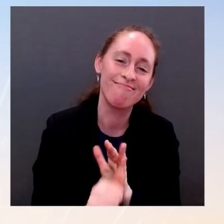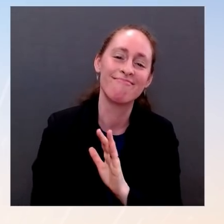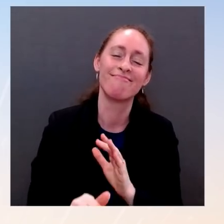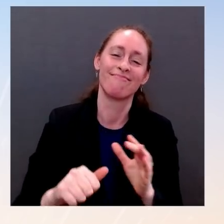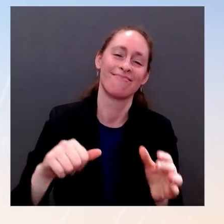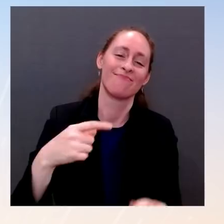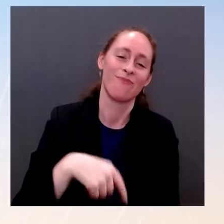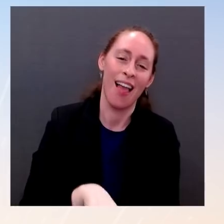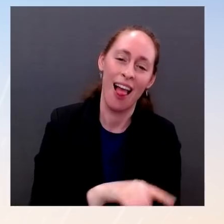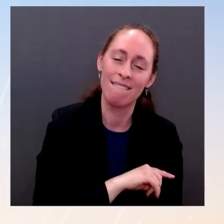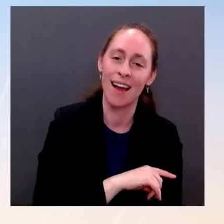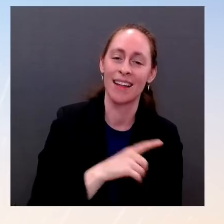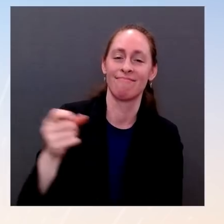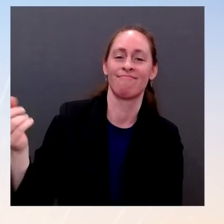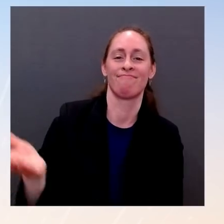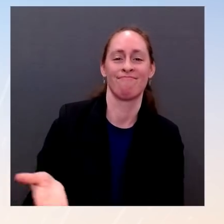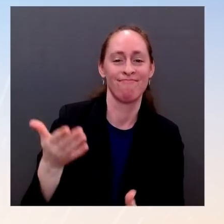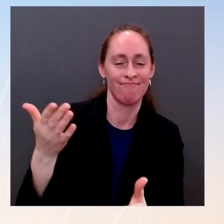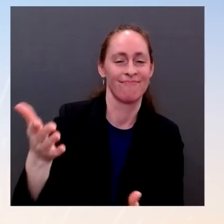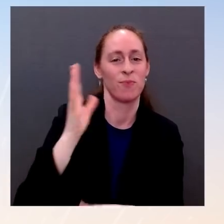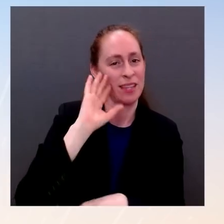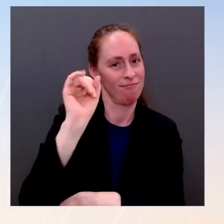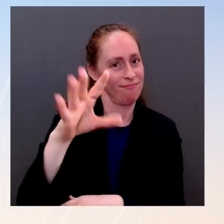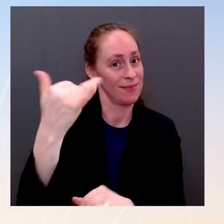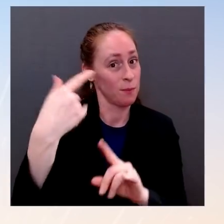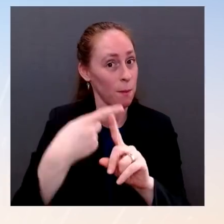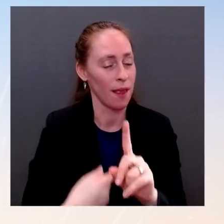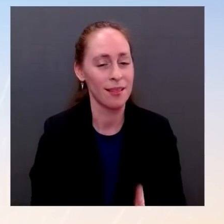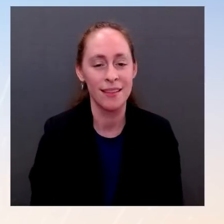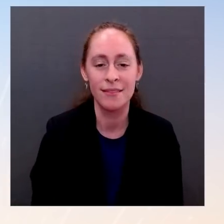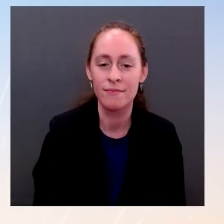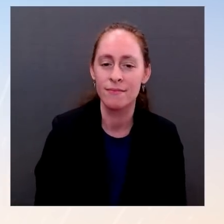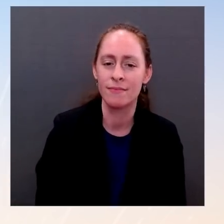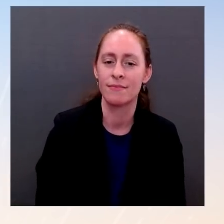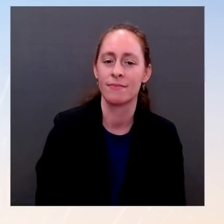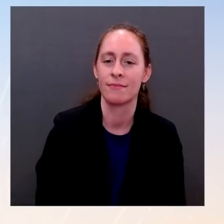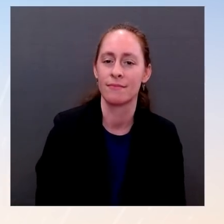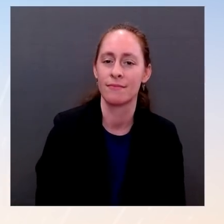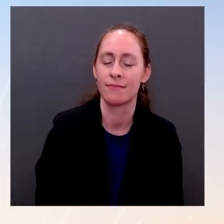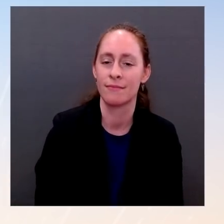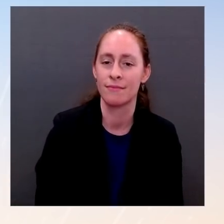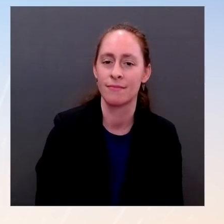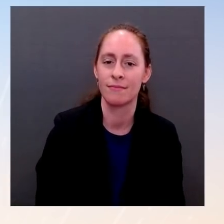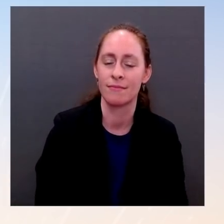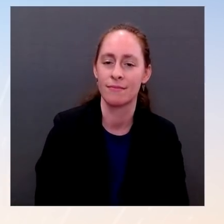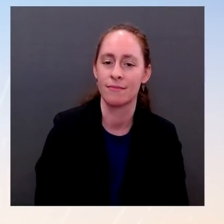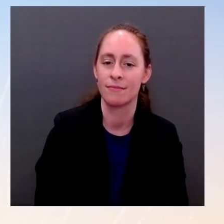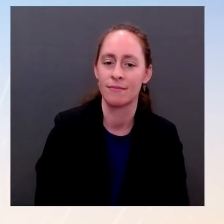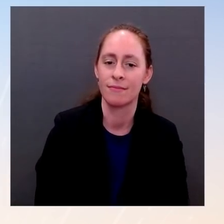And then that was my following question, which is -- Ms. Psaki: Go ahead. The Press: -- which is that, given what's go- -- Ms. Psaki: Yeah. The Press: -- what seems poised to go on with Ukraine,